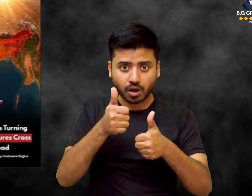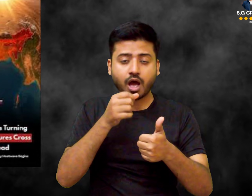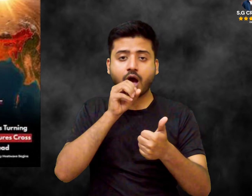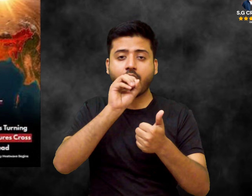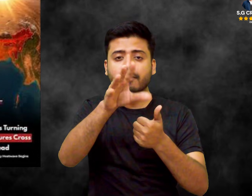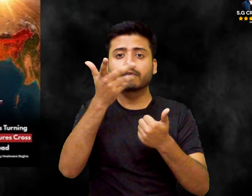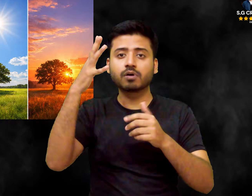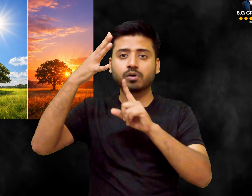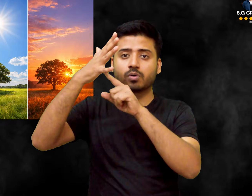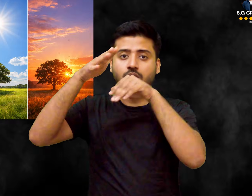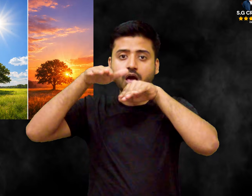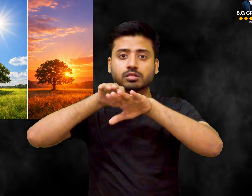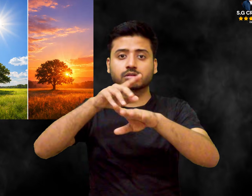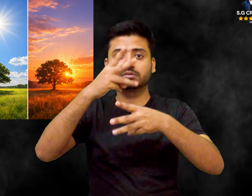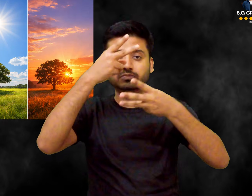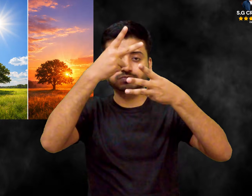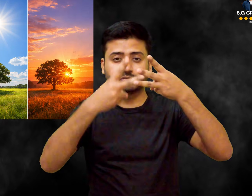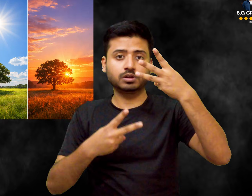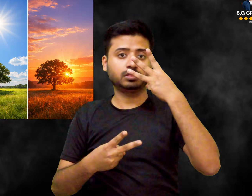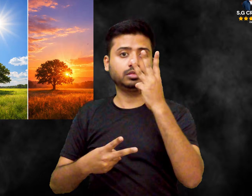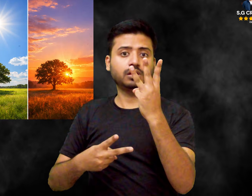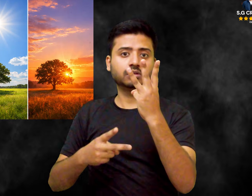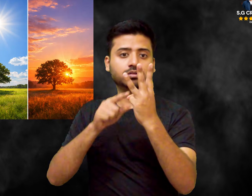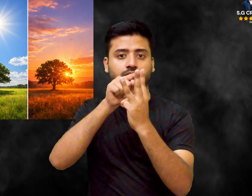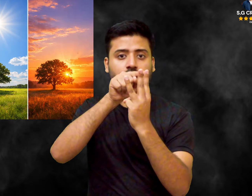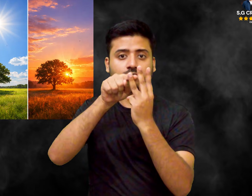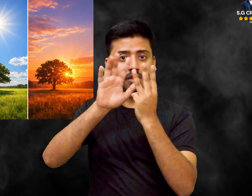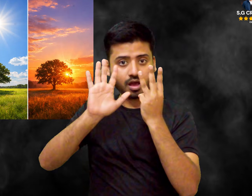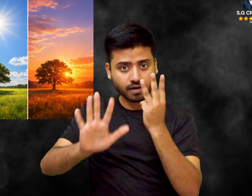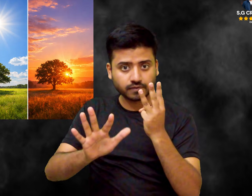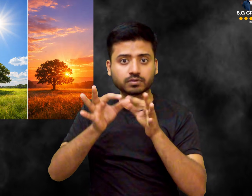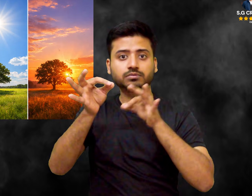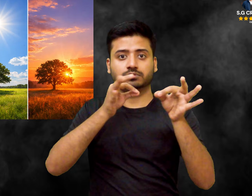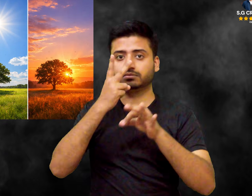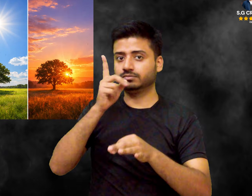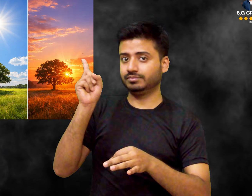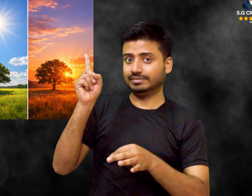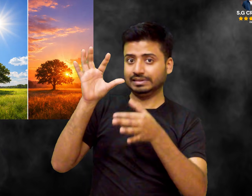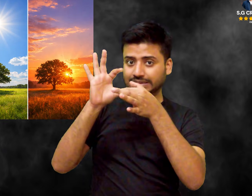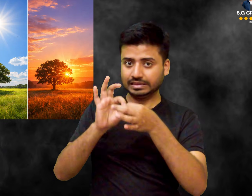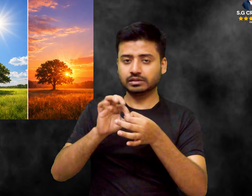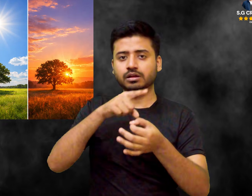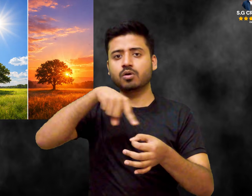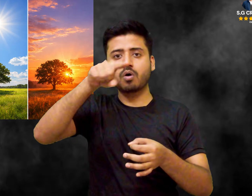bone and muscle strength. It helps the body absorb calcium and phosphorus preventing conditions like